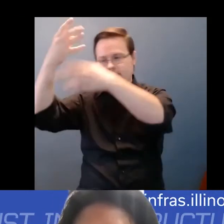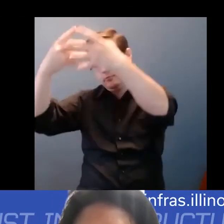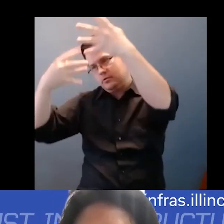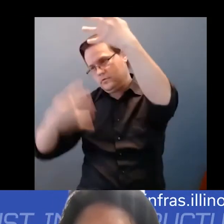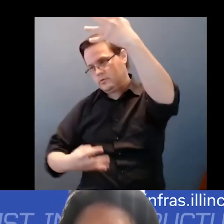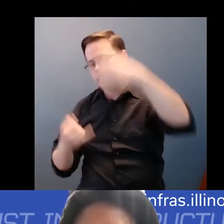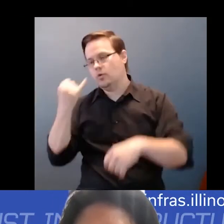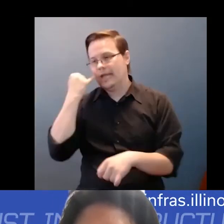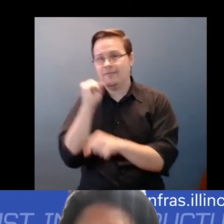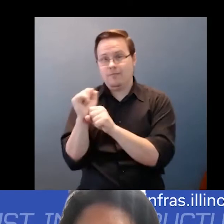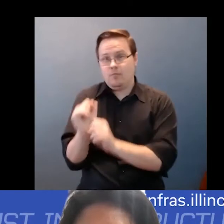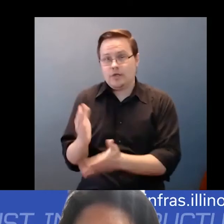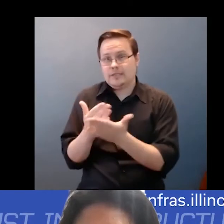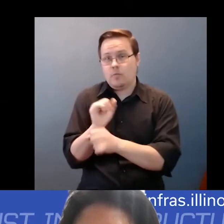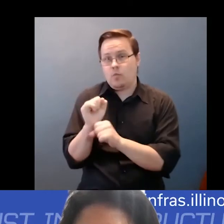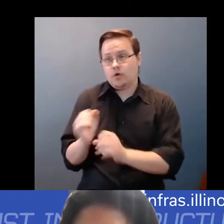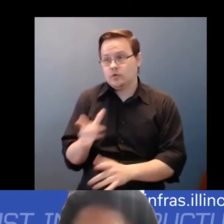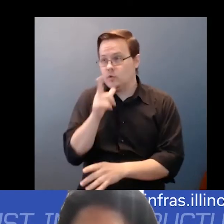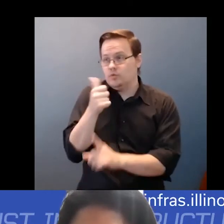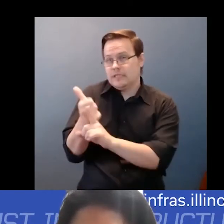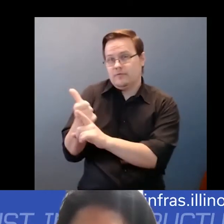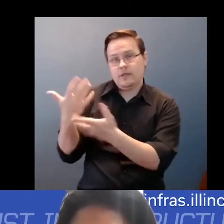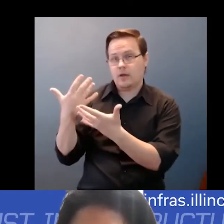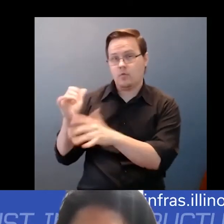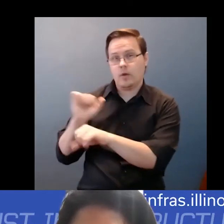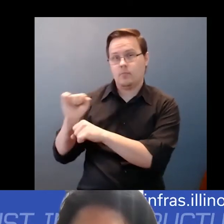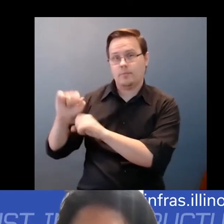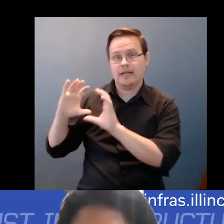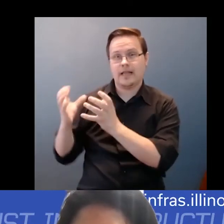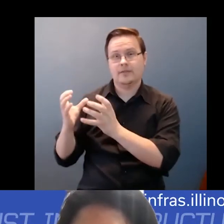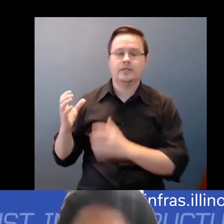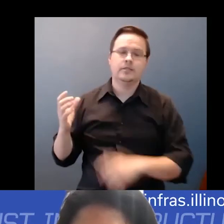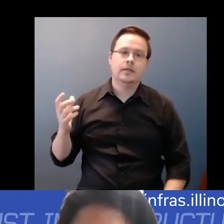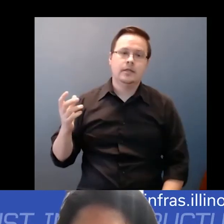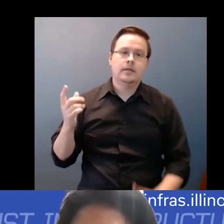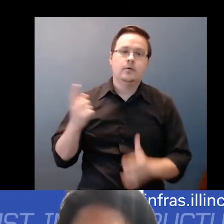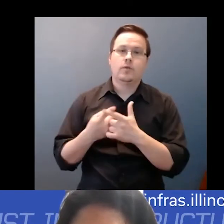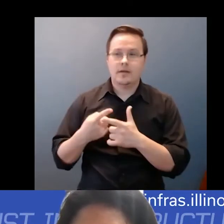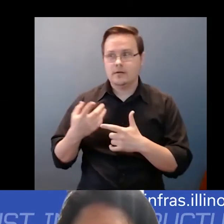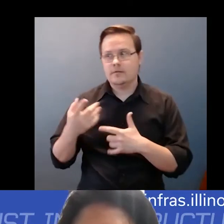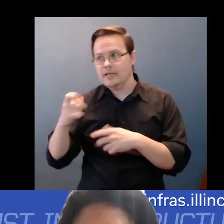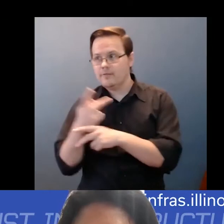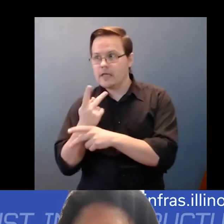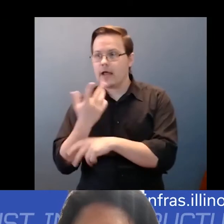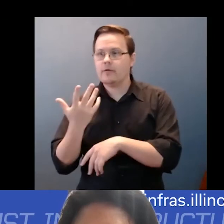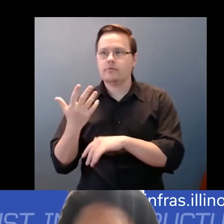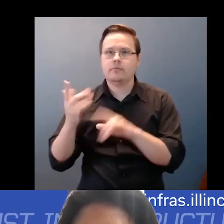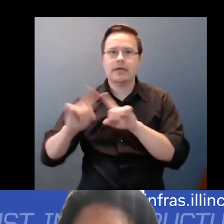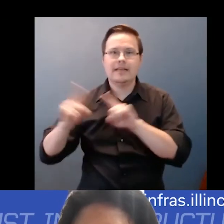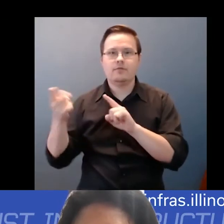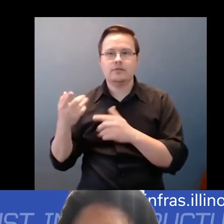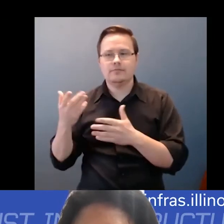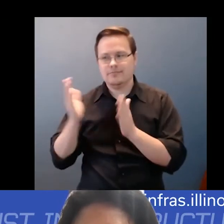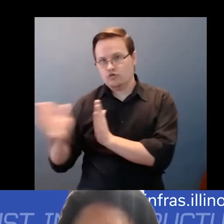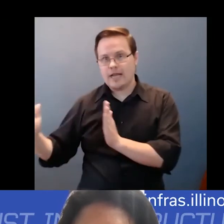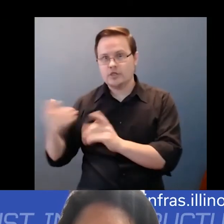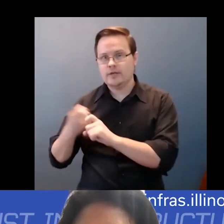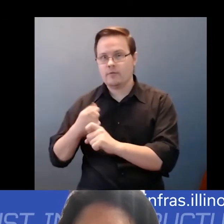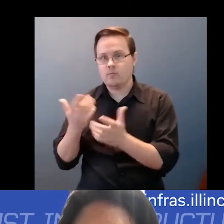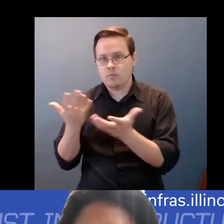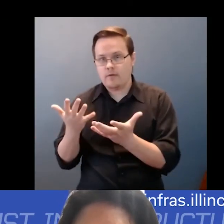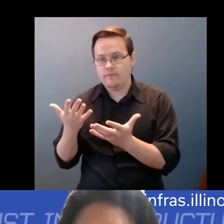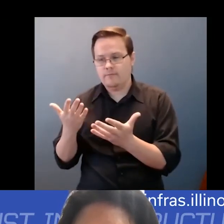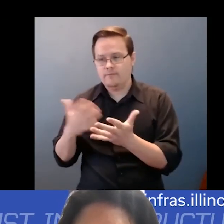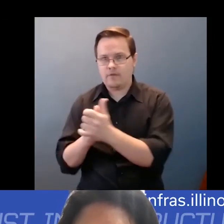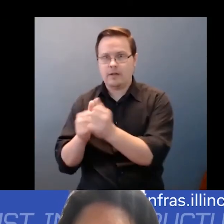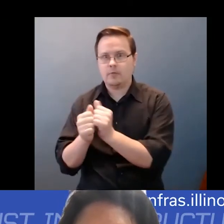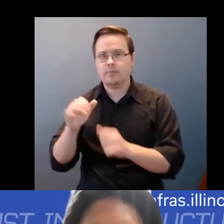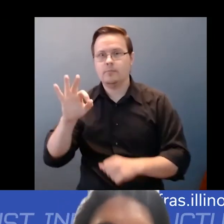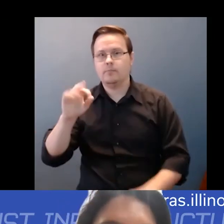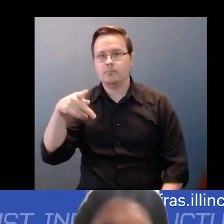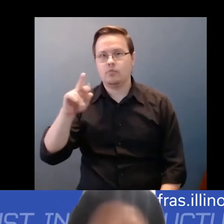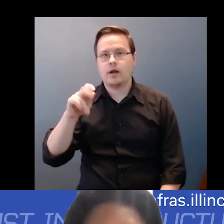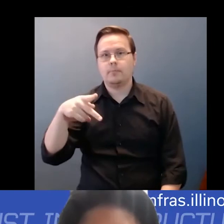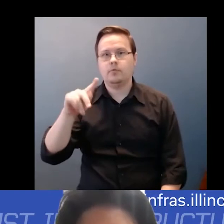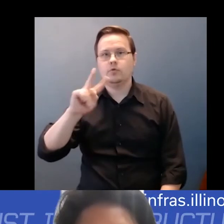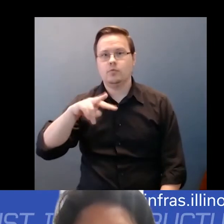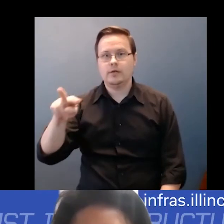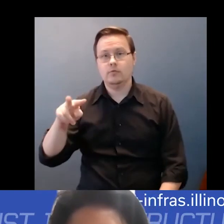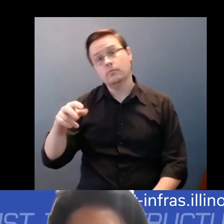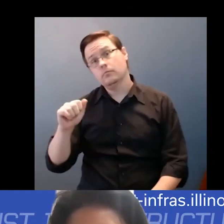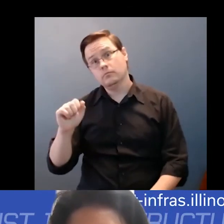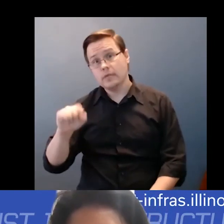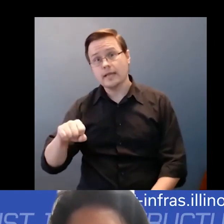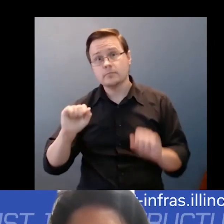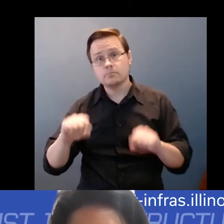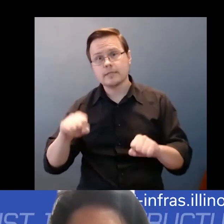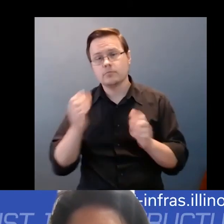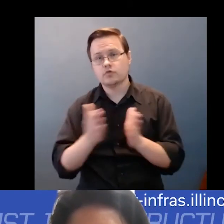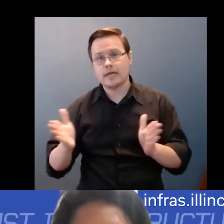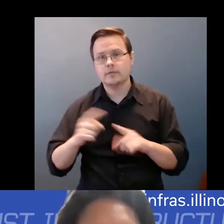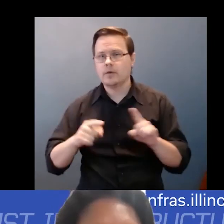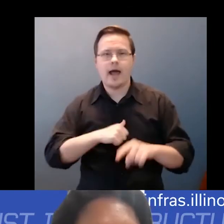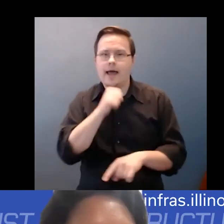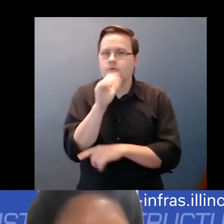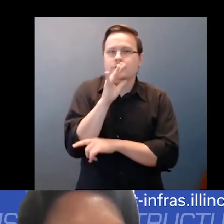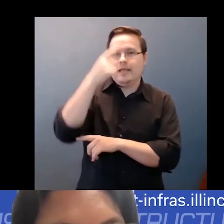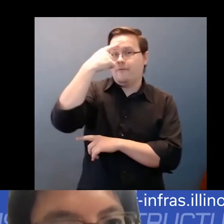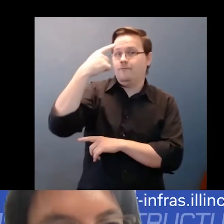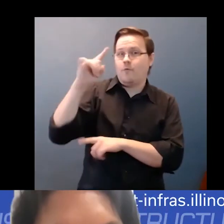So if workers did. If there are some workers who did want to pursue employment classification like they would have to figure out a different strategy than what's being followed with prop 22, like, and there are possible strategies, but, But I don't speak